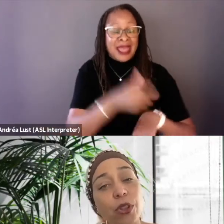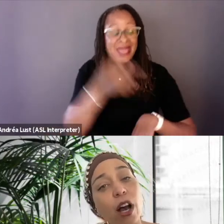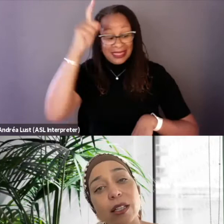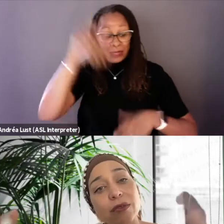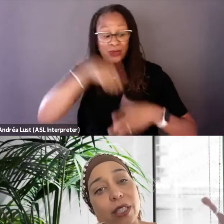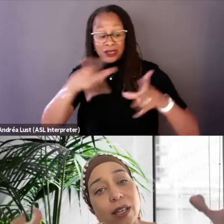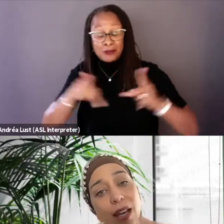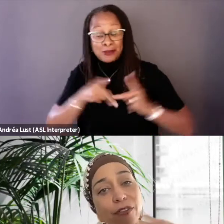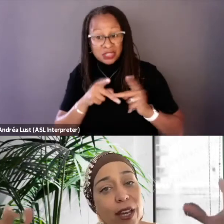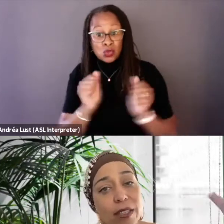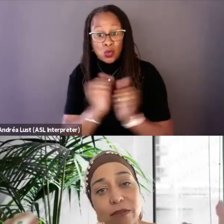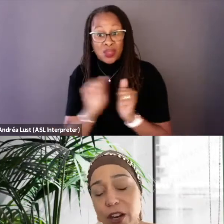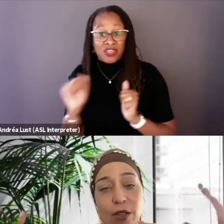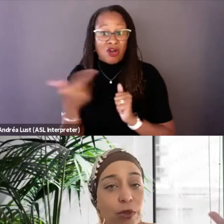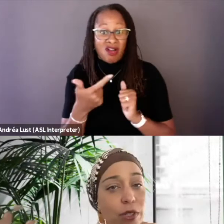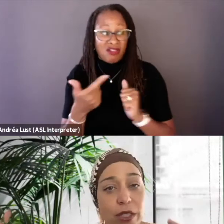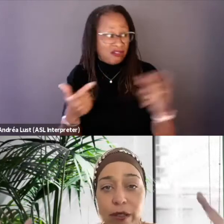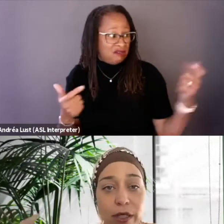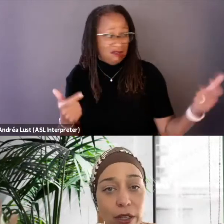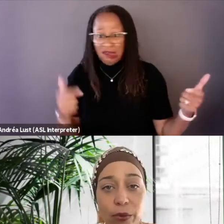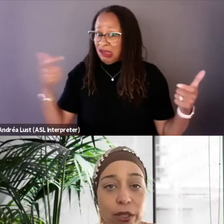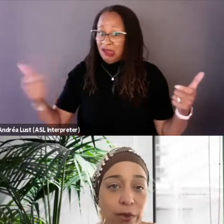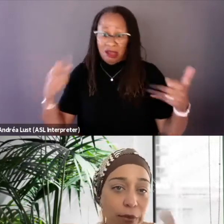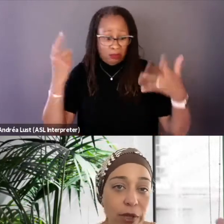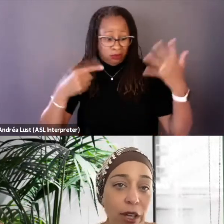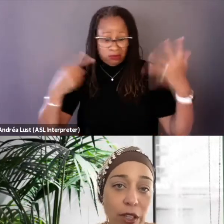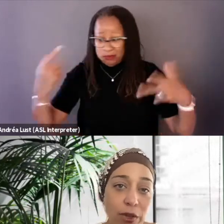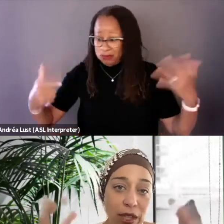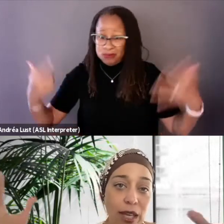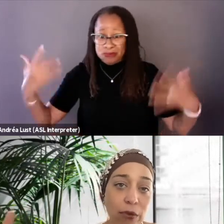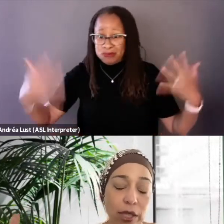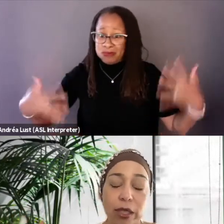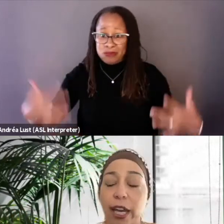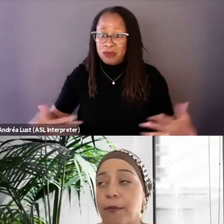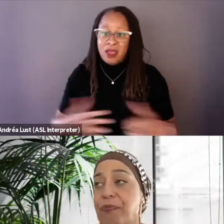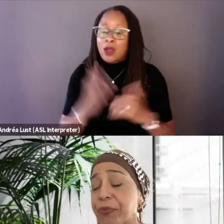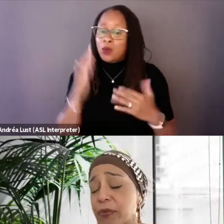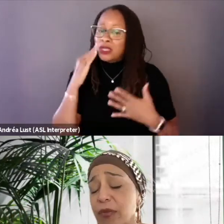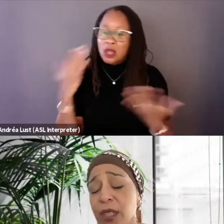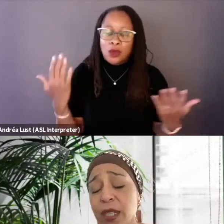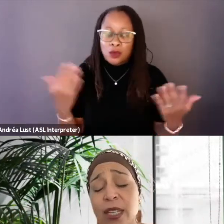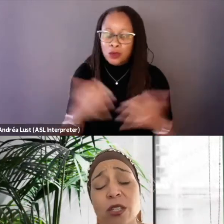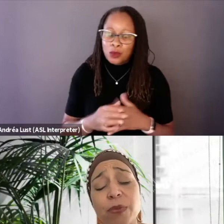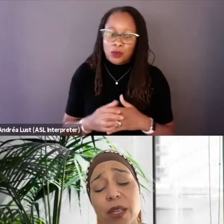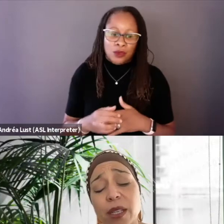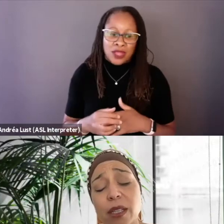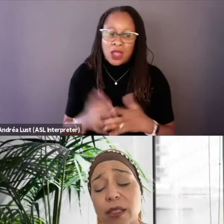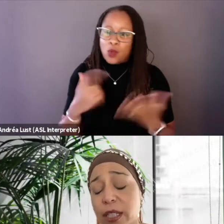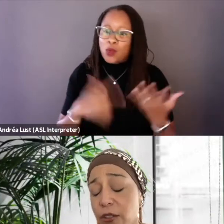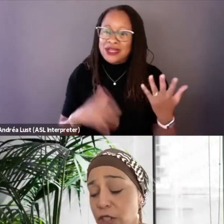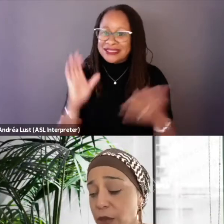with all of the confines and variables, you know, I mean, we all know what that is to be in leadership